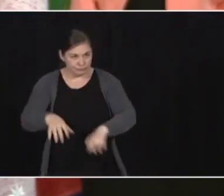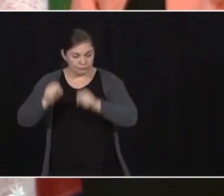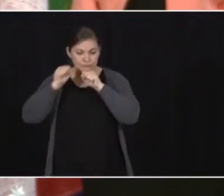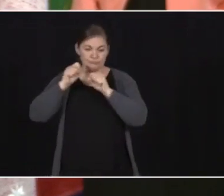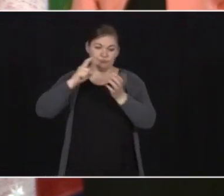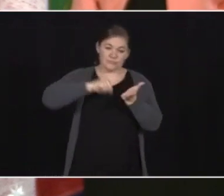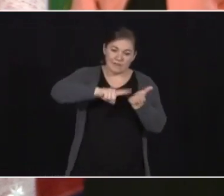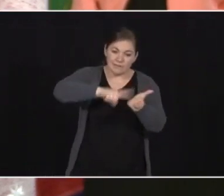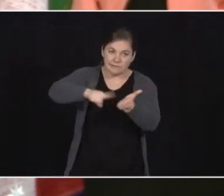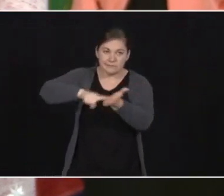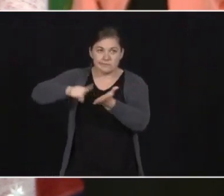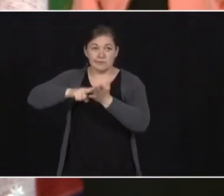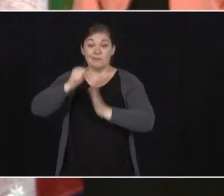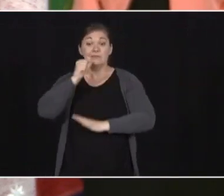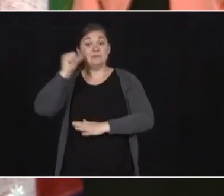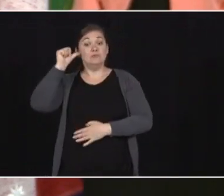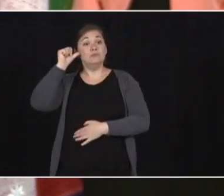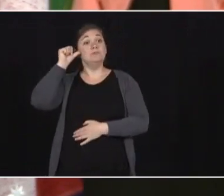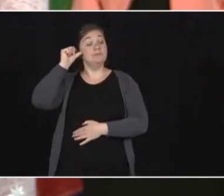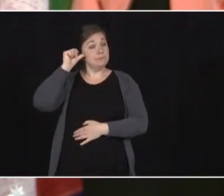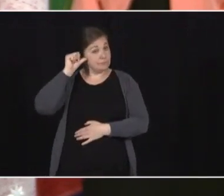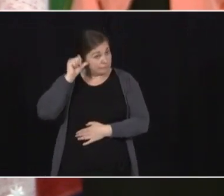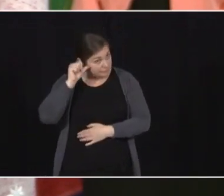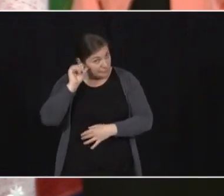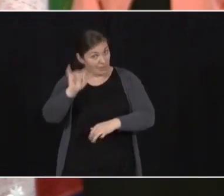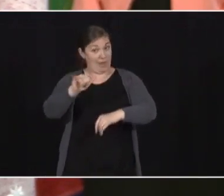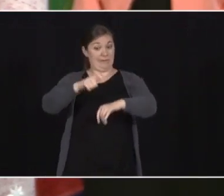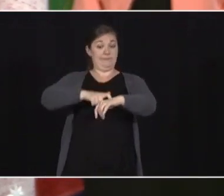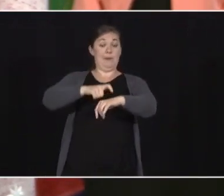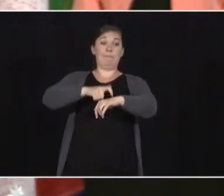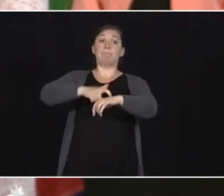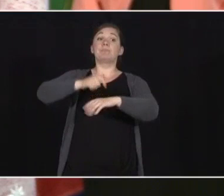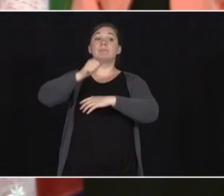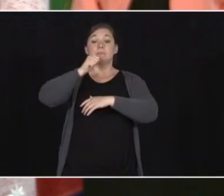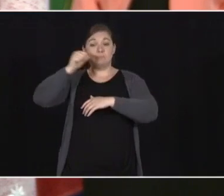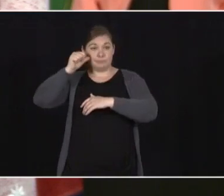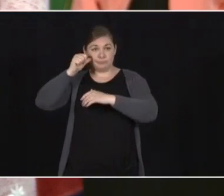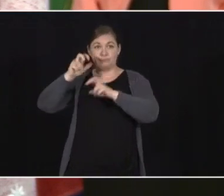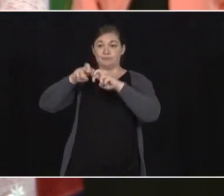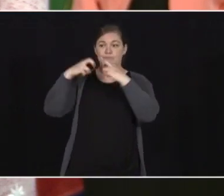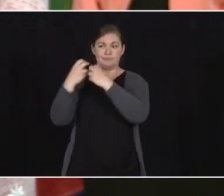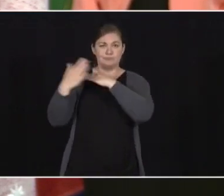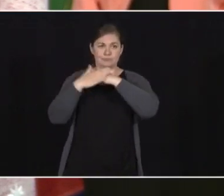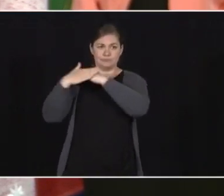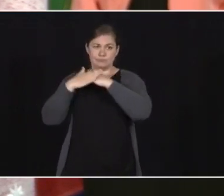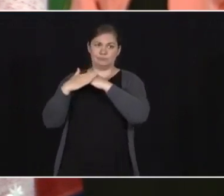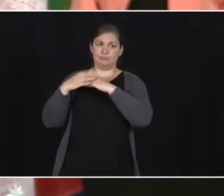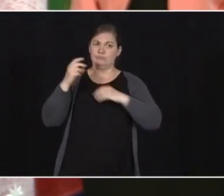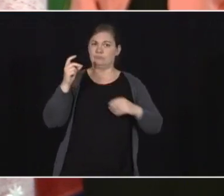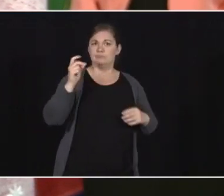We have already launched an investigation from the time that I was briefed yesterday, within hours we had an investigation. From the corners office,